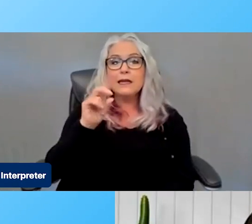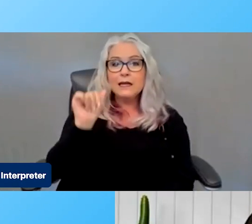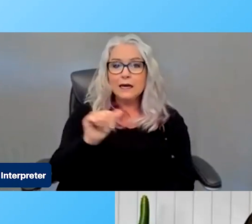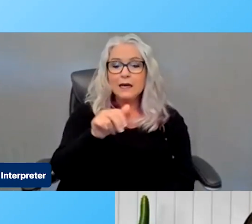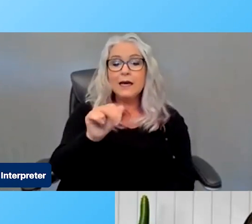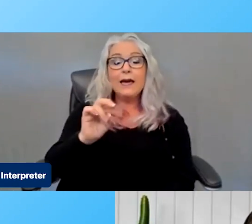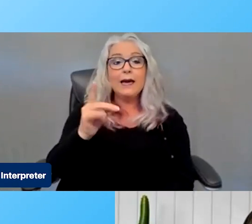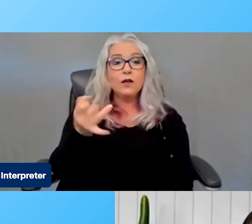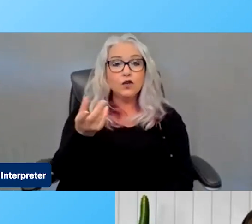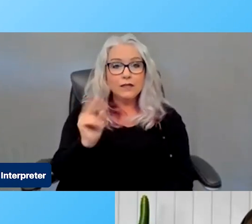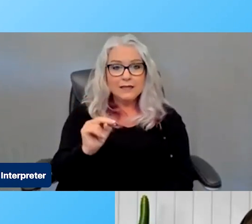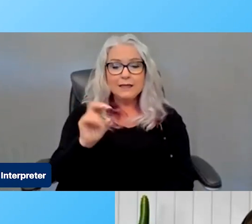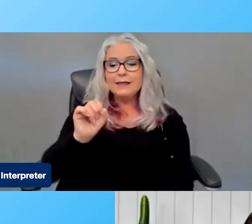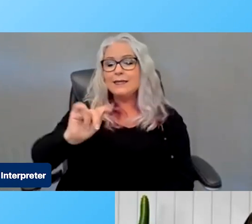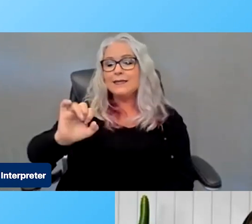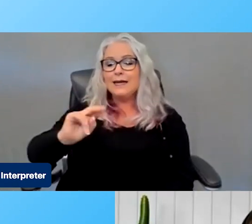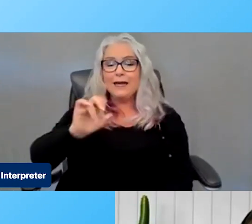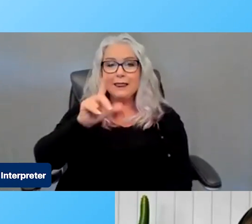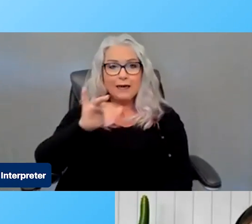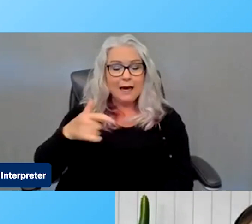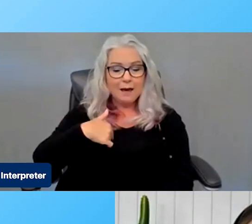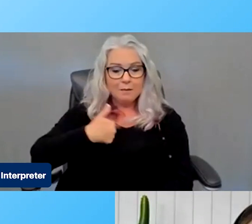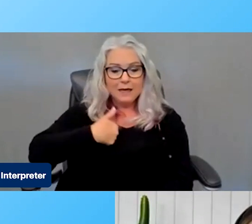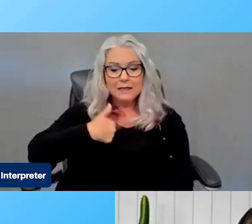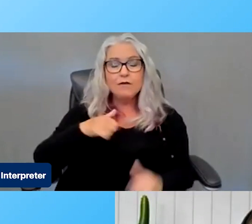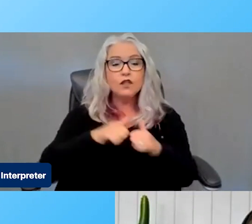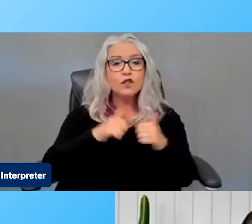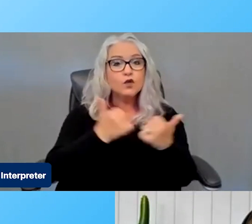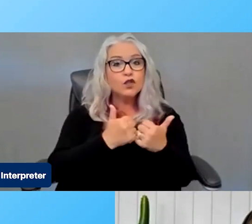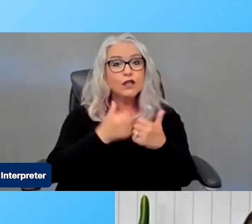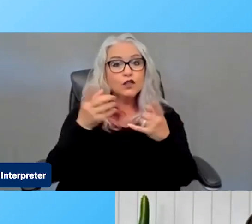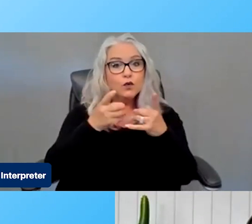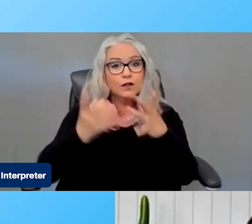thanks for having me here today. I'm the associate director for disaster programming at equal